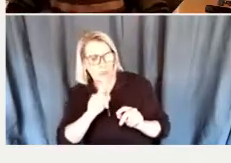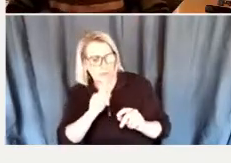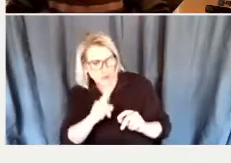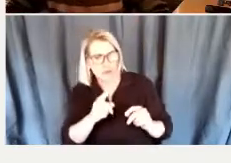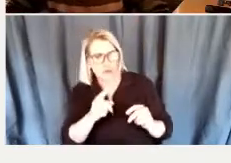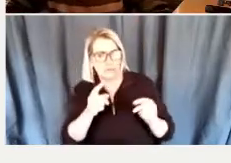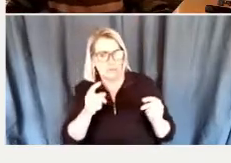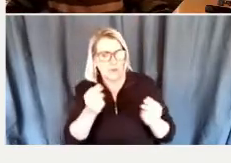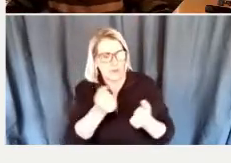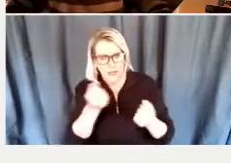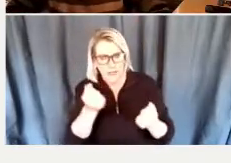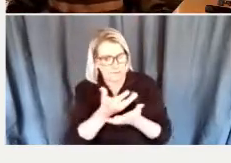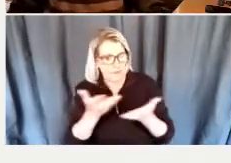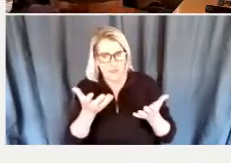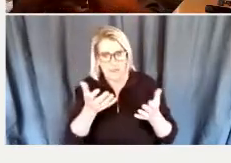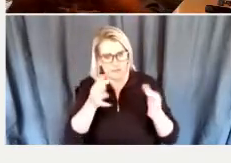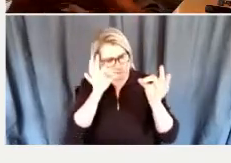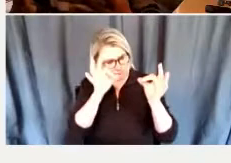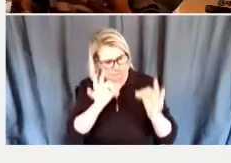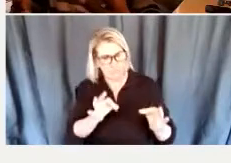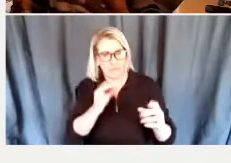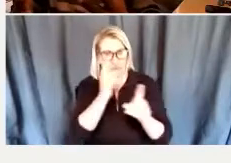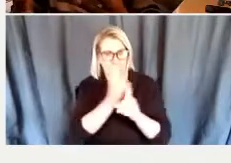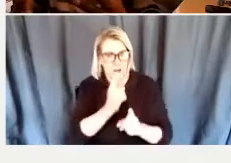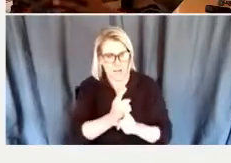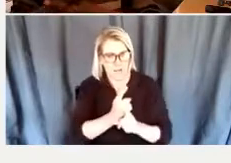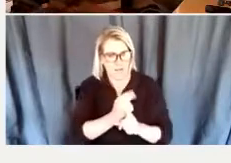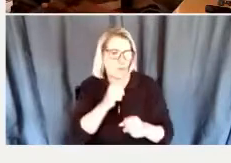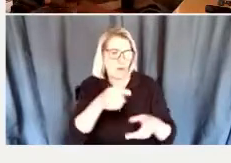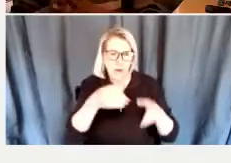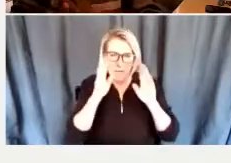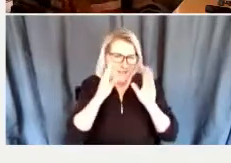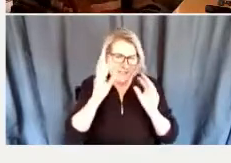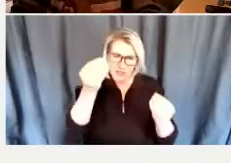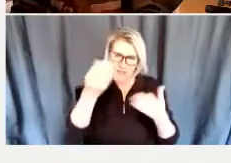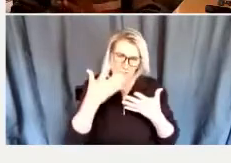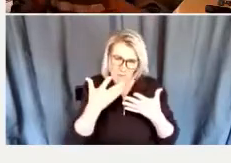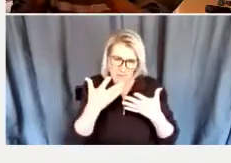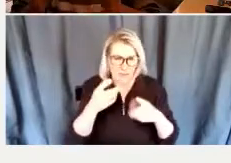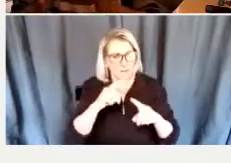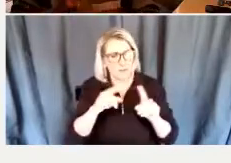are correct. We do not pay attention to the contents but we want to make sure that formants